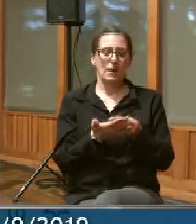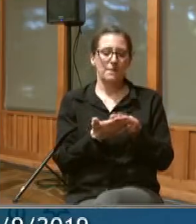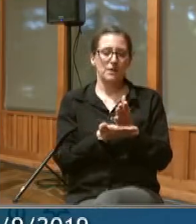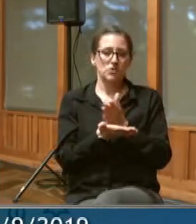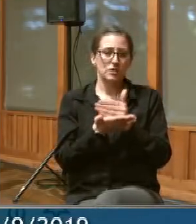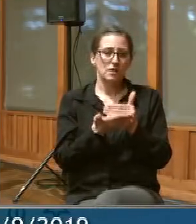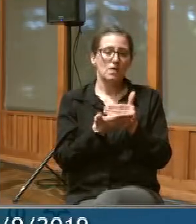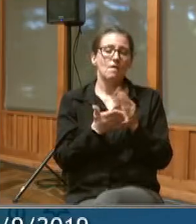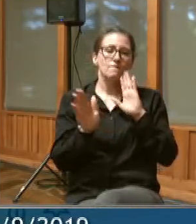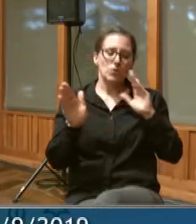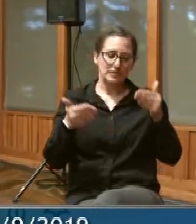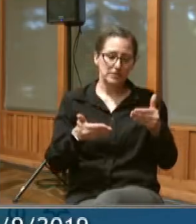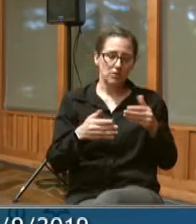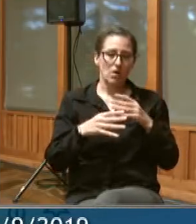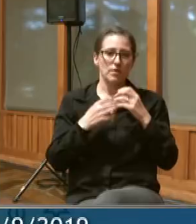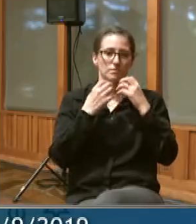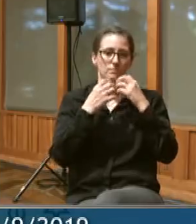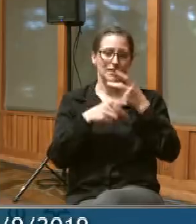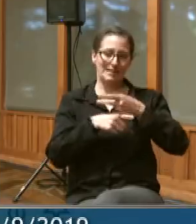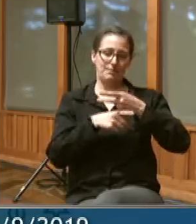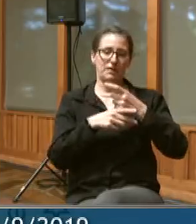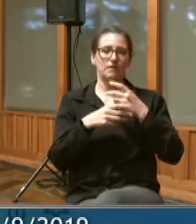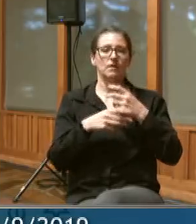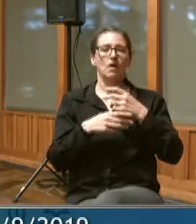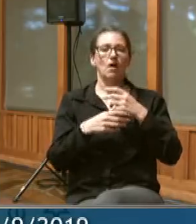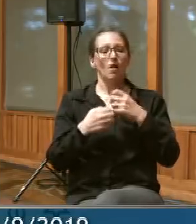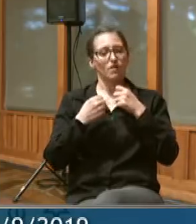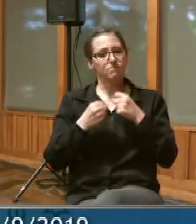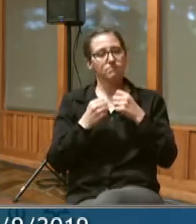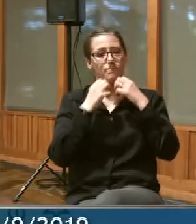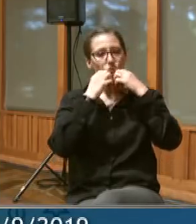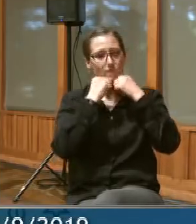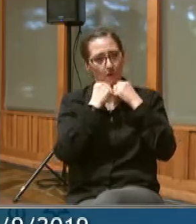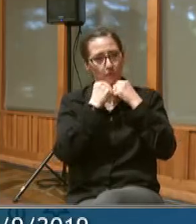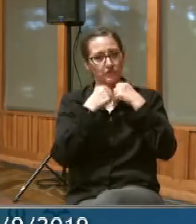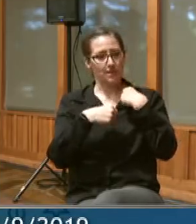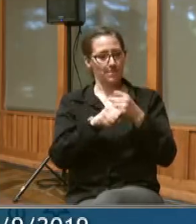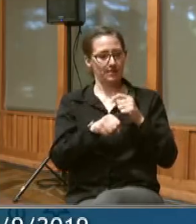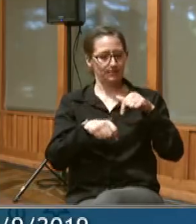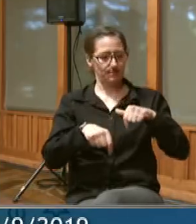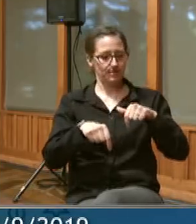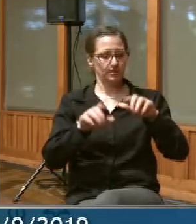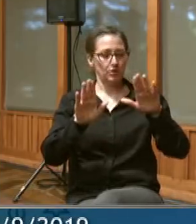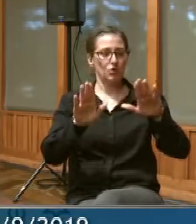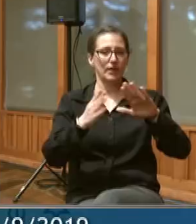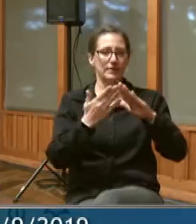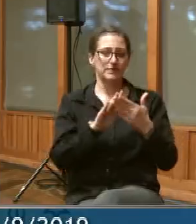BECOME A BIG CITY AND WITH THIS GROWTH COMES BIG CITY CHALLENGES. MY BUDGET FOCUSES ON PRESERVING